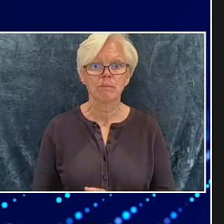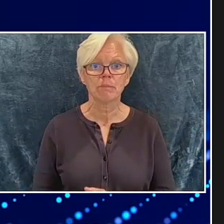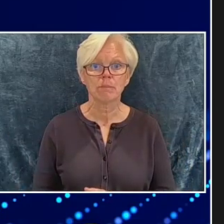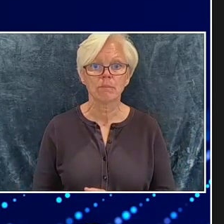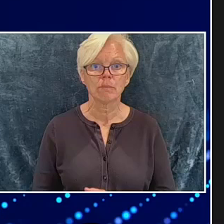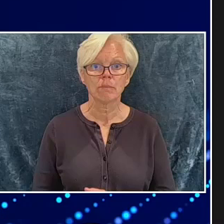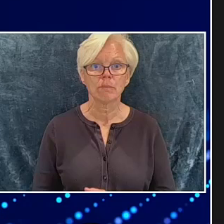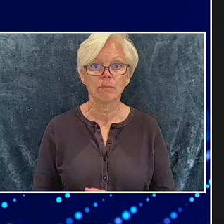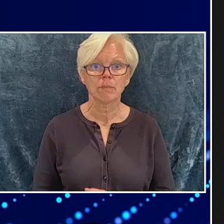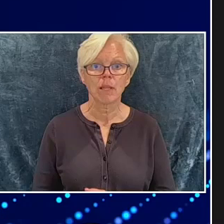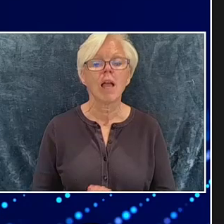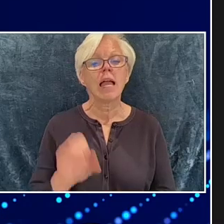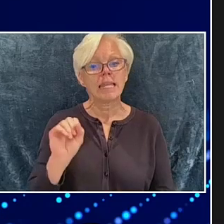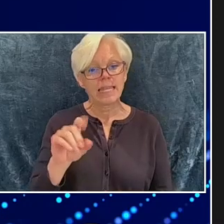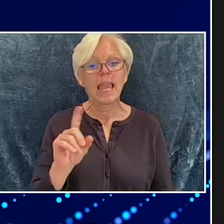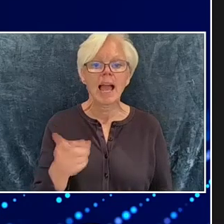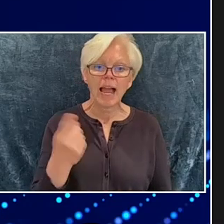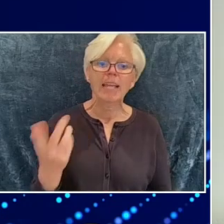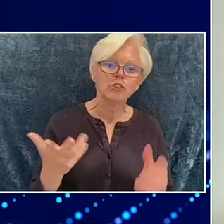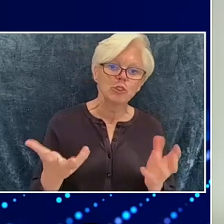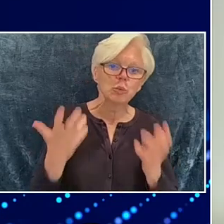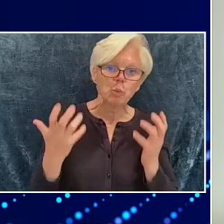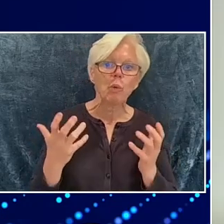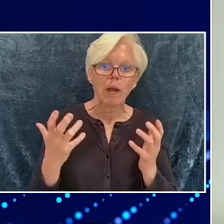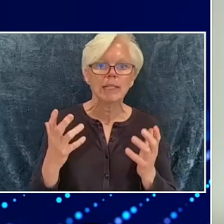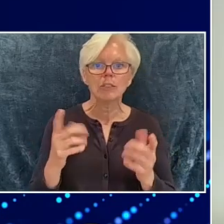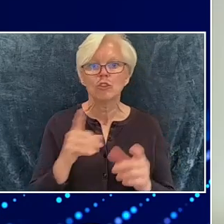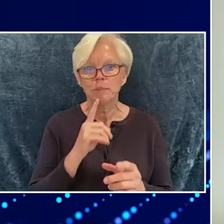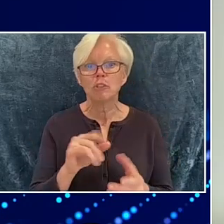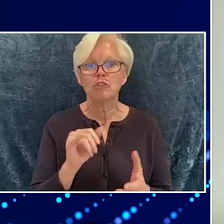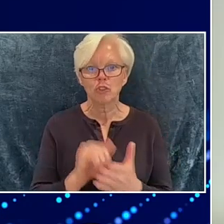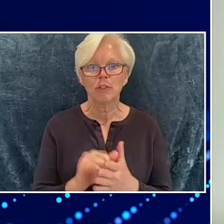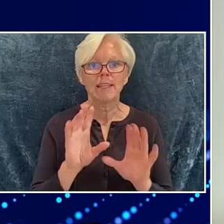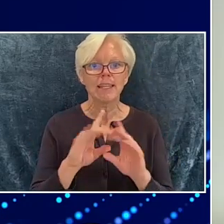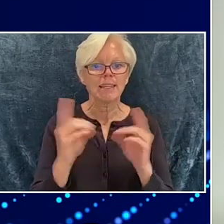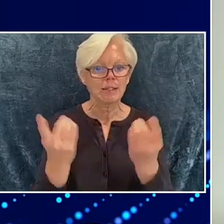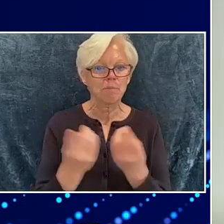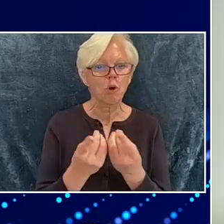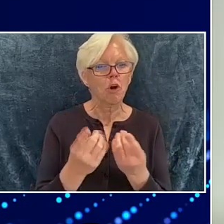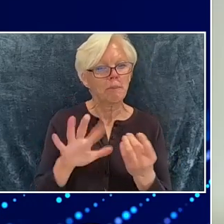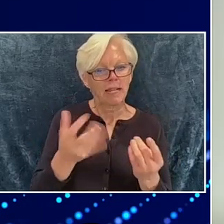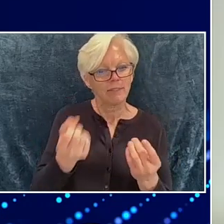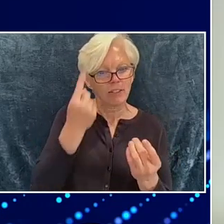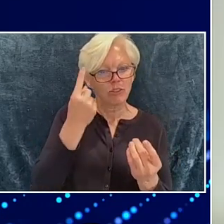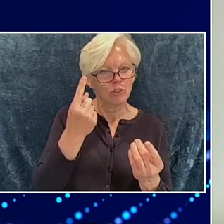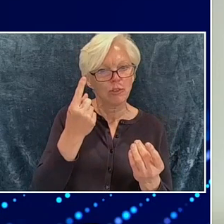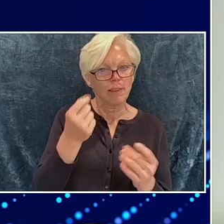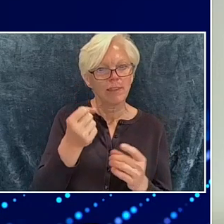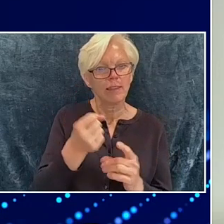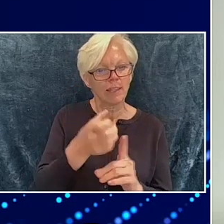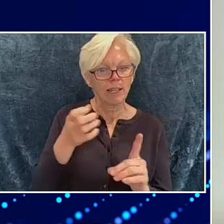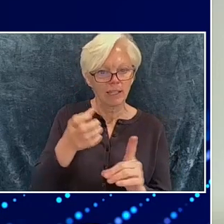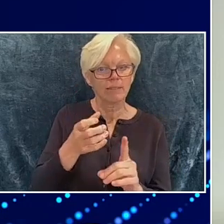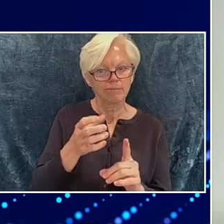Yeah. Just wanted to make sure that the Department kind of understood the context behind one of the cash management